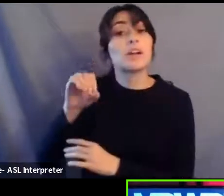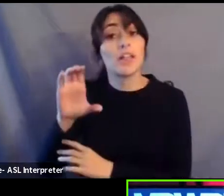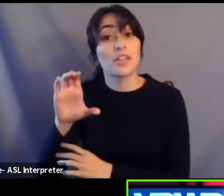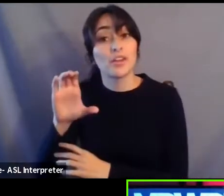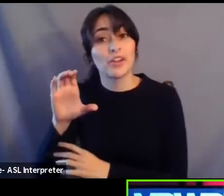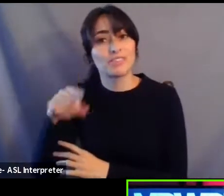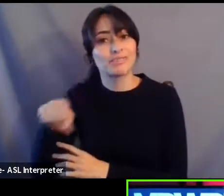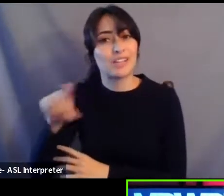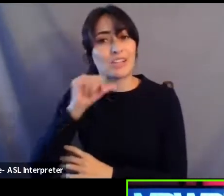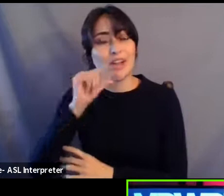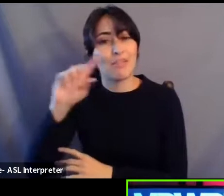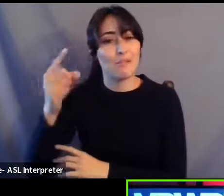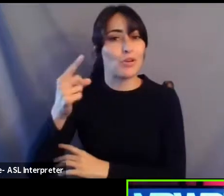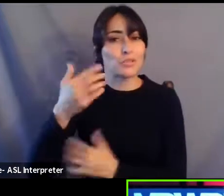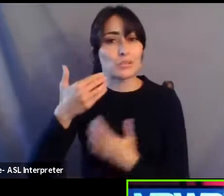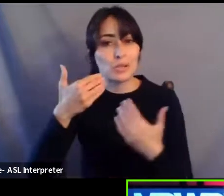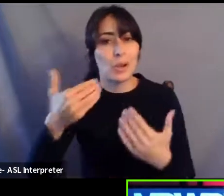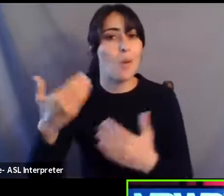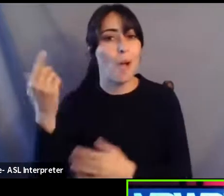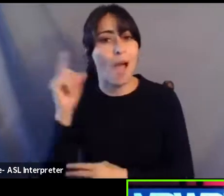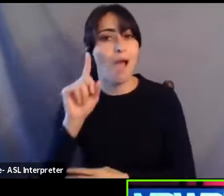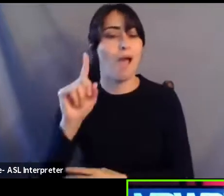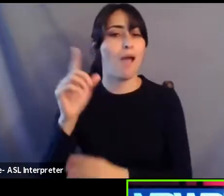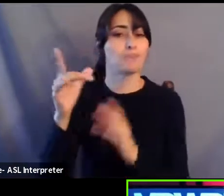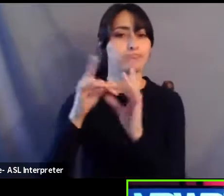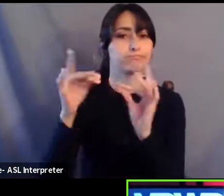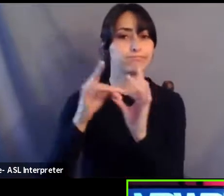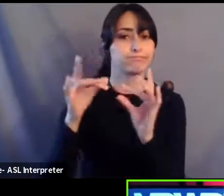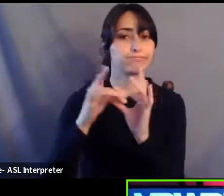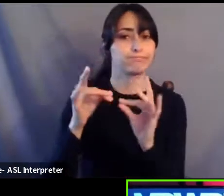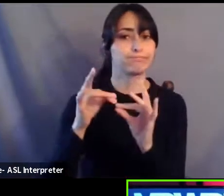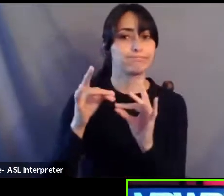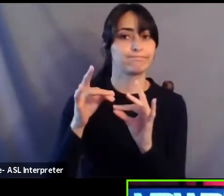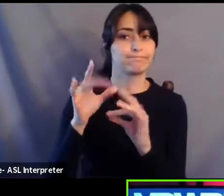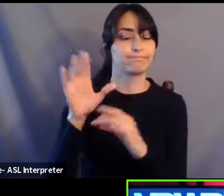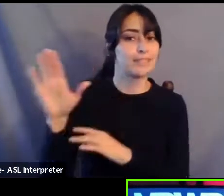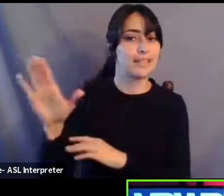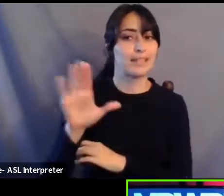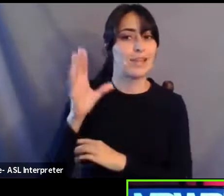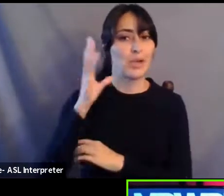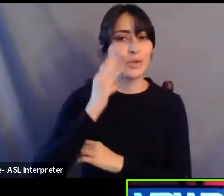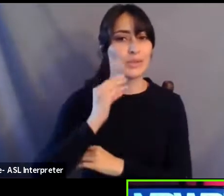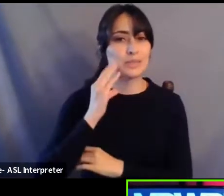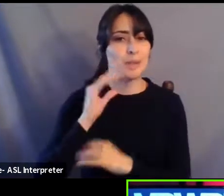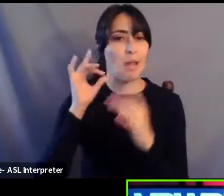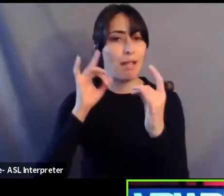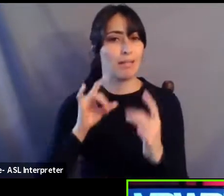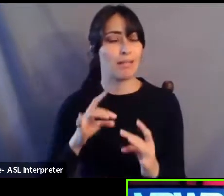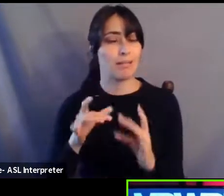first ones to speak up or speak out about whatever it is that they want to have input on. Instead of